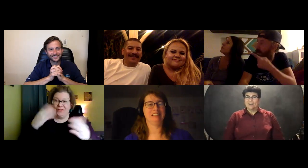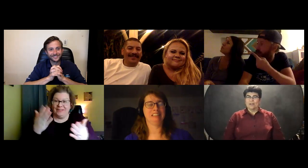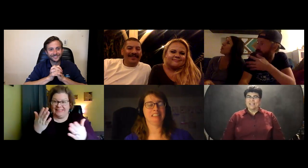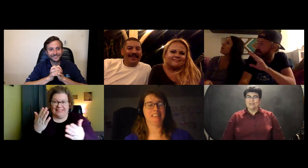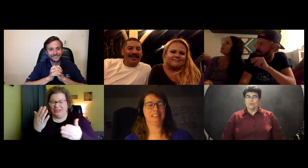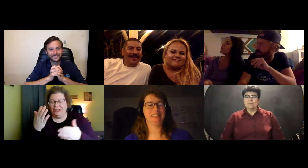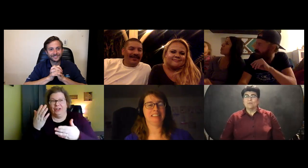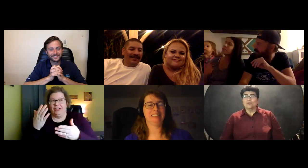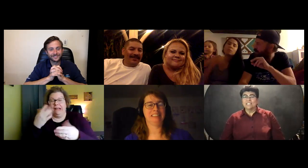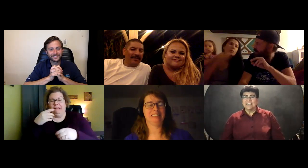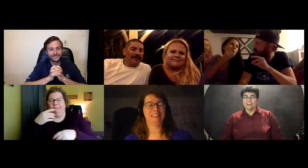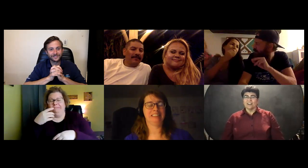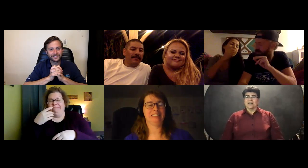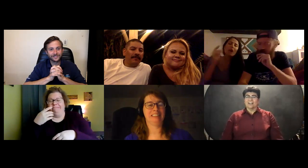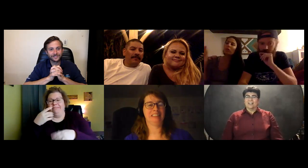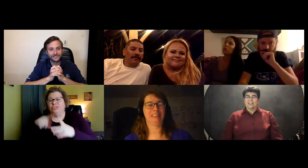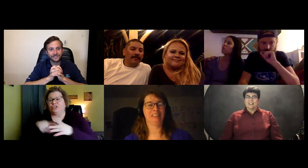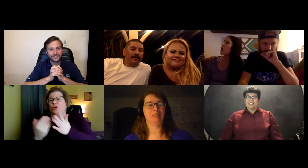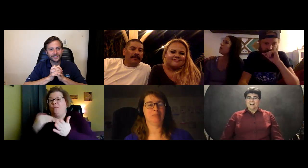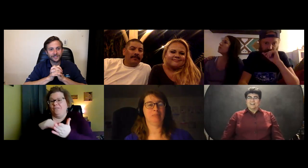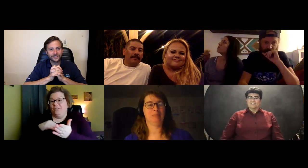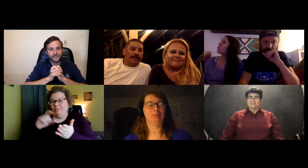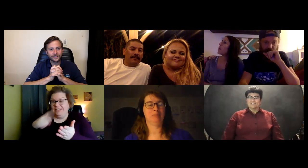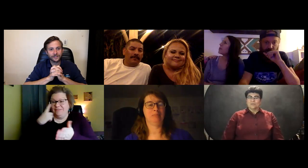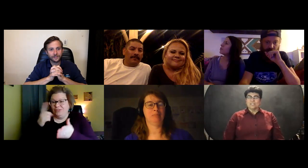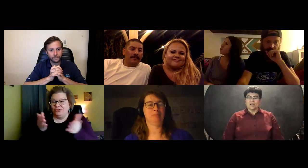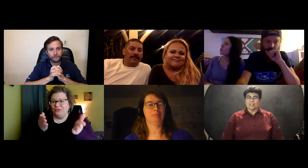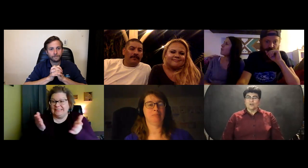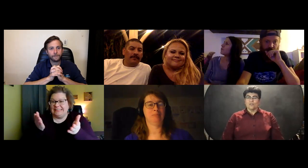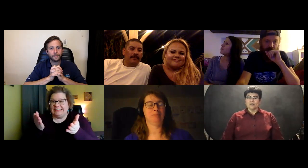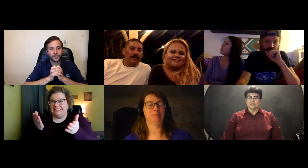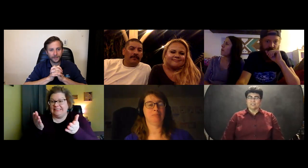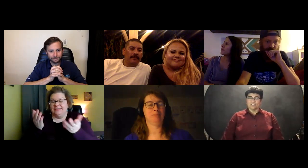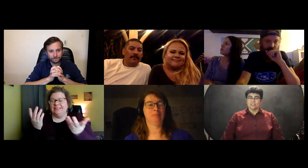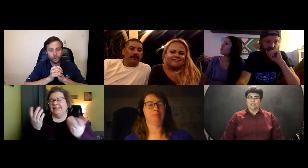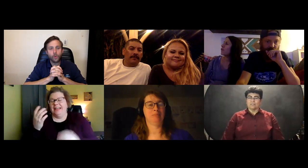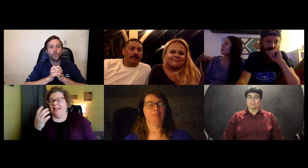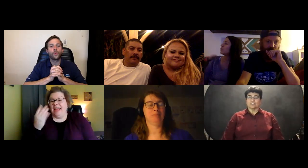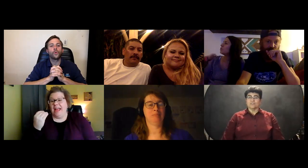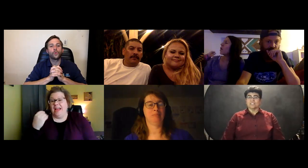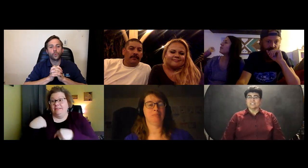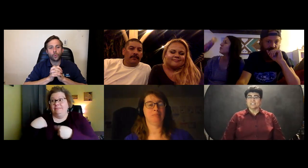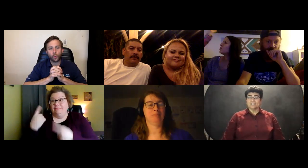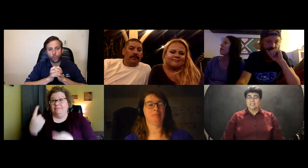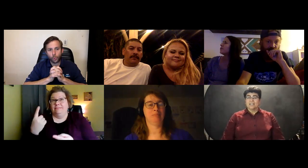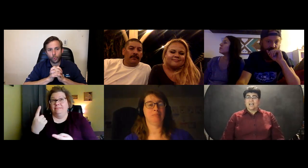when he we moved here um we started over first looking for